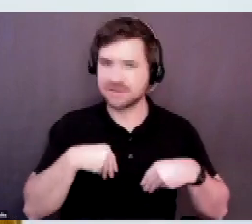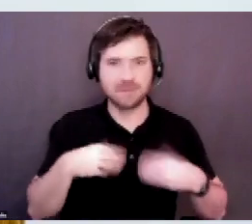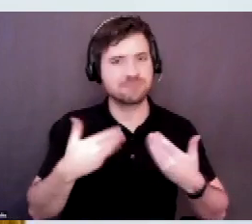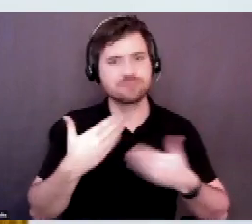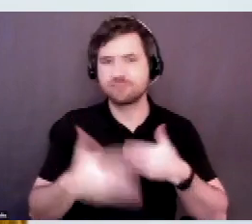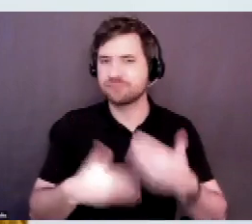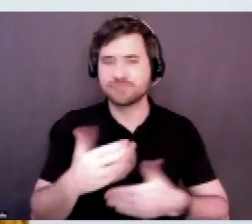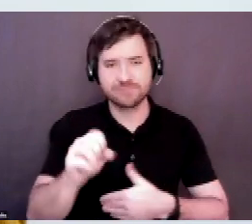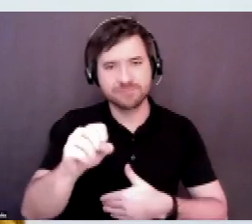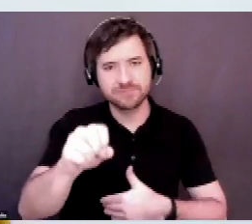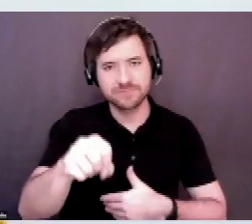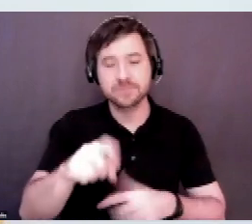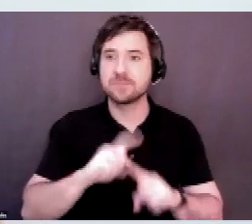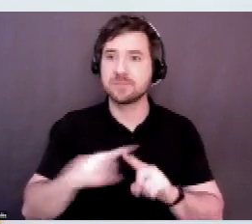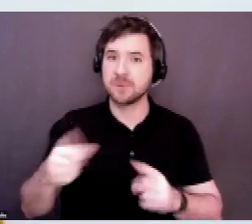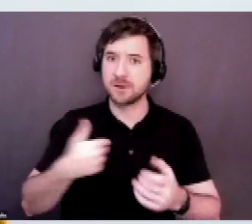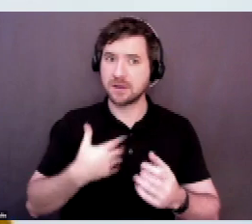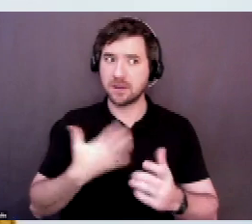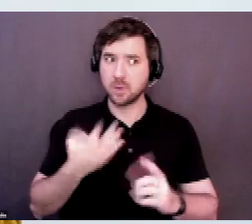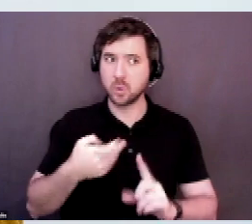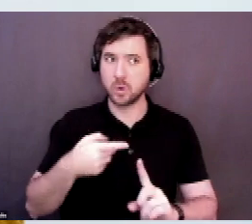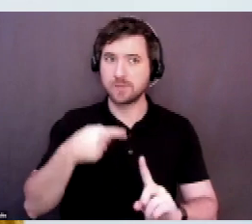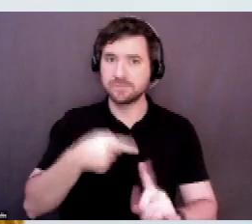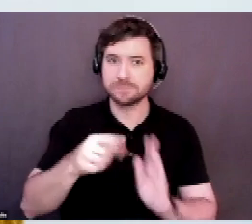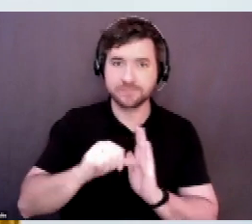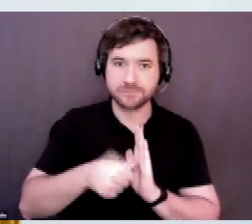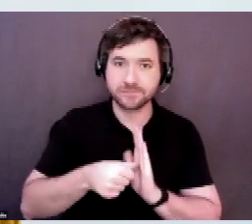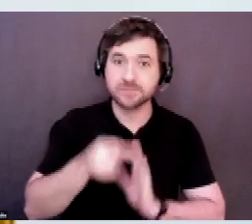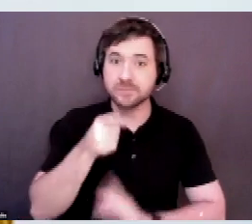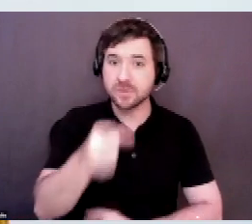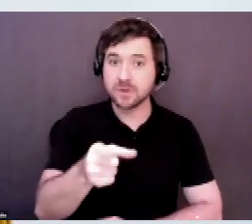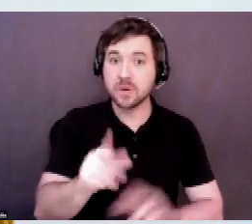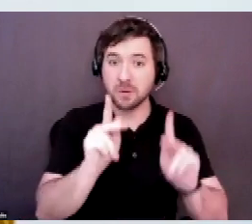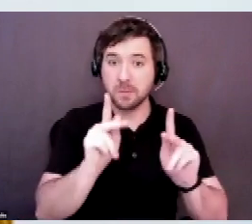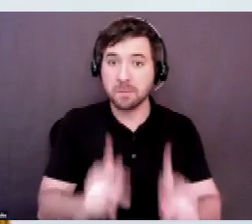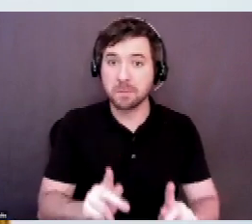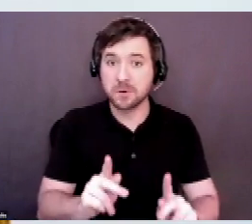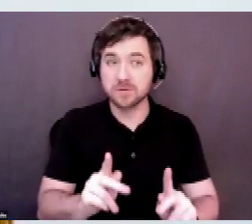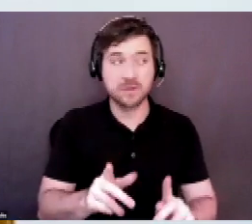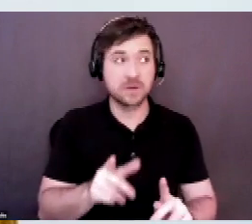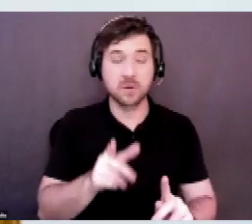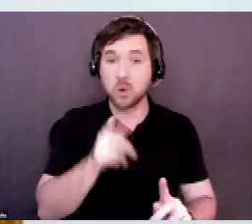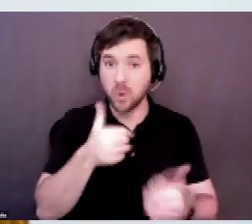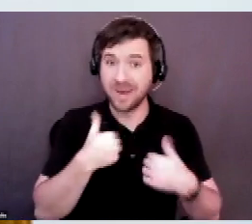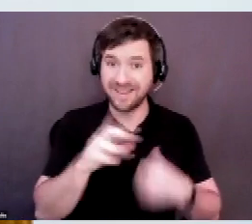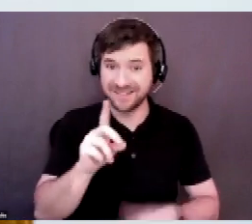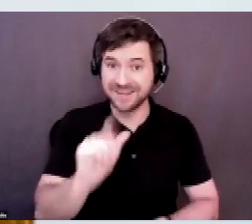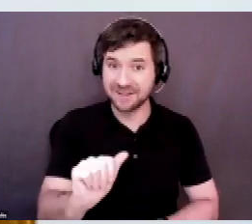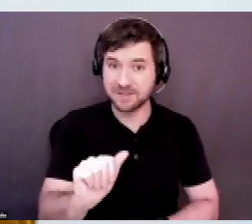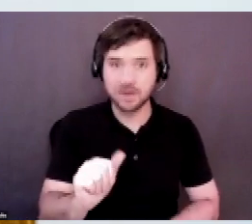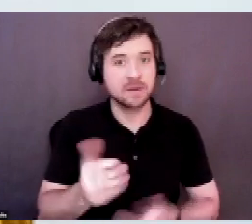when you are a person who has a disability, you may get reactions like that. And how you choose to